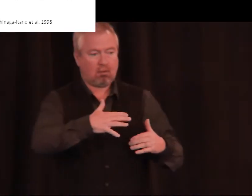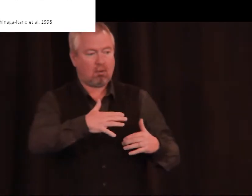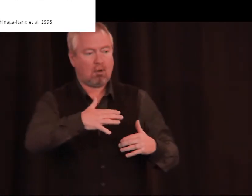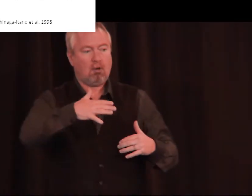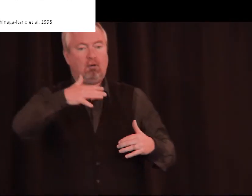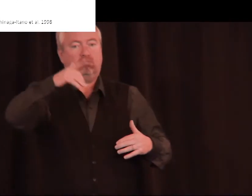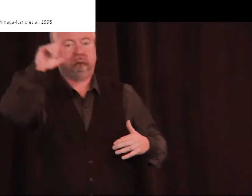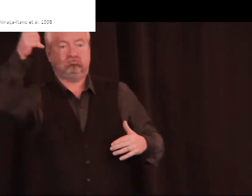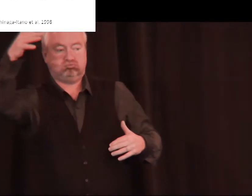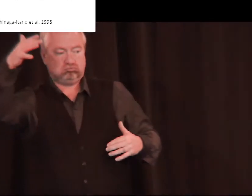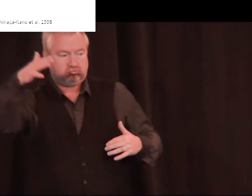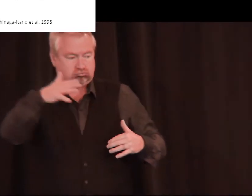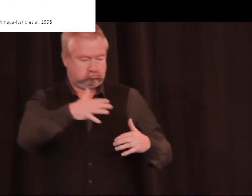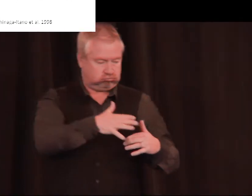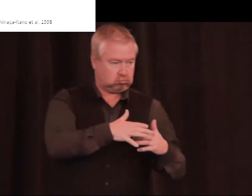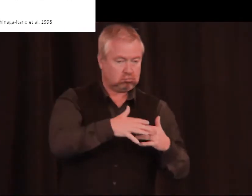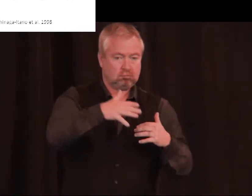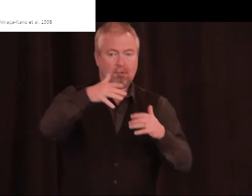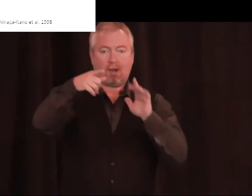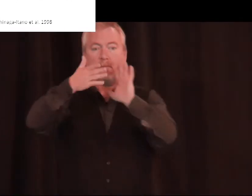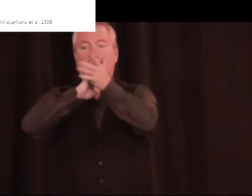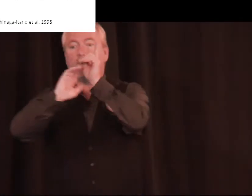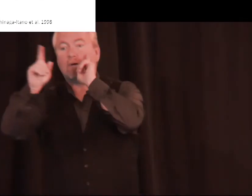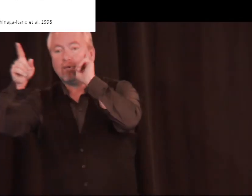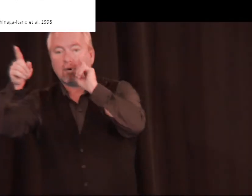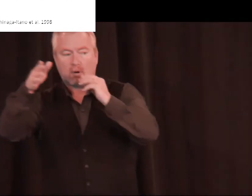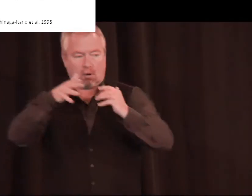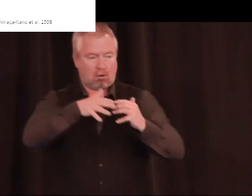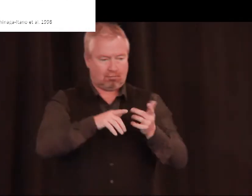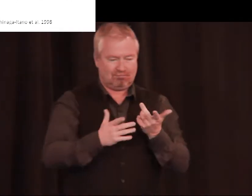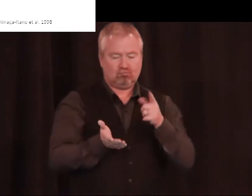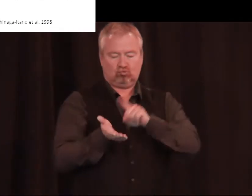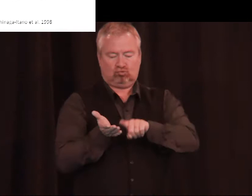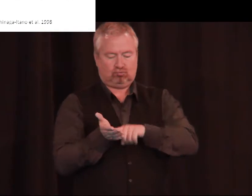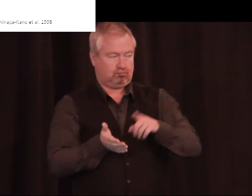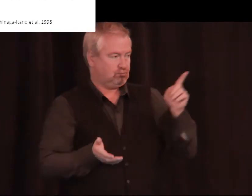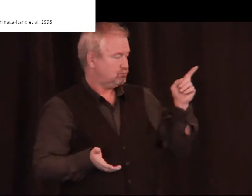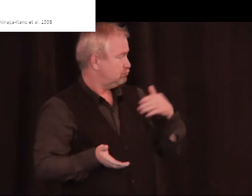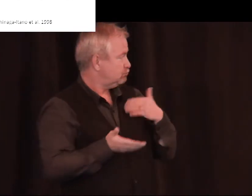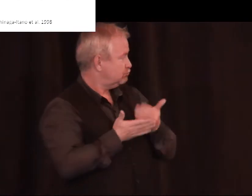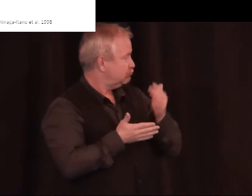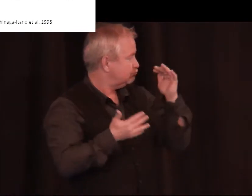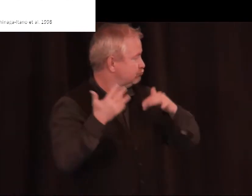Studies by Christie and others, have found that the earlier the child is identified,